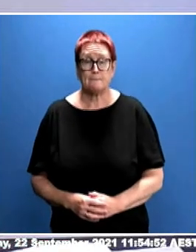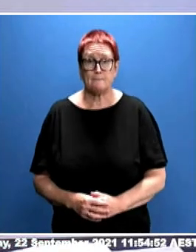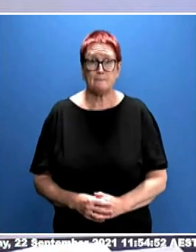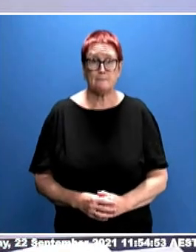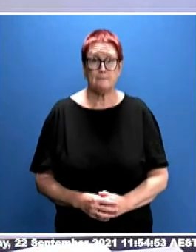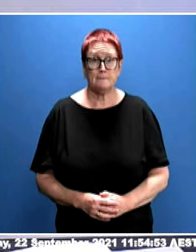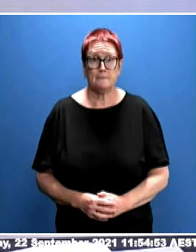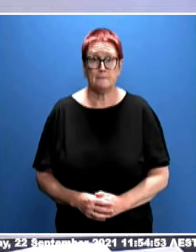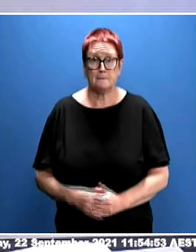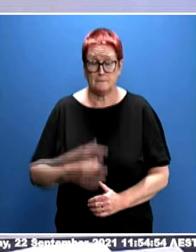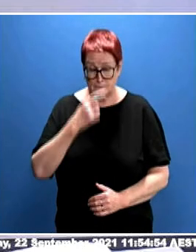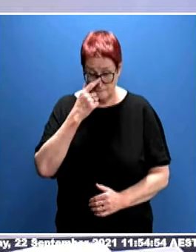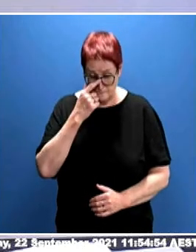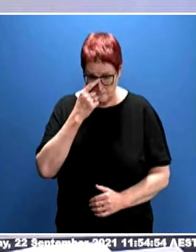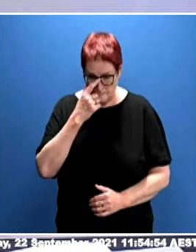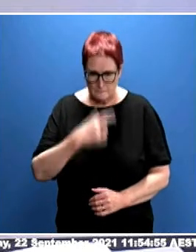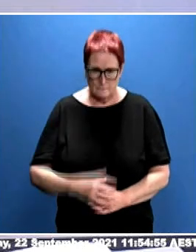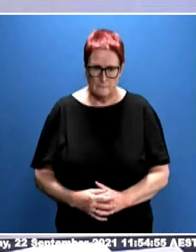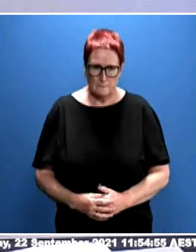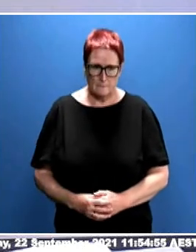Thank you, Chair, and Mr Collins, in your statement